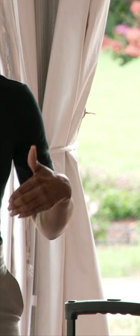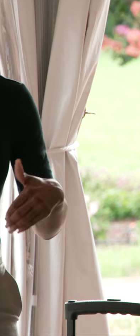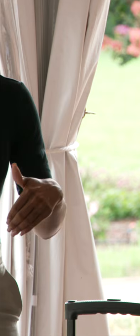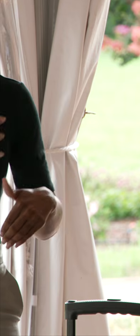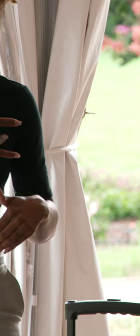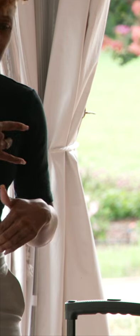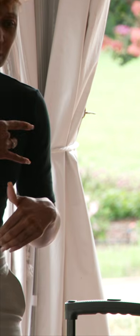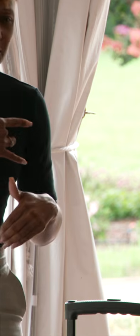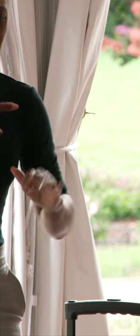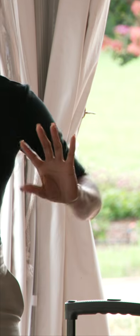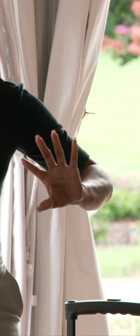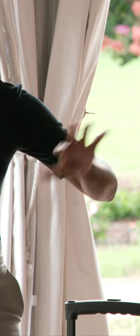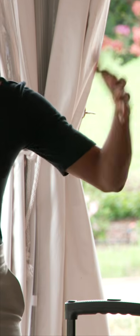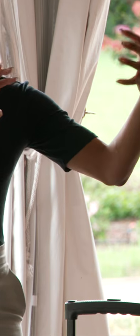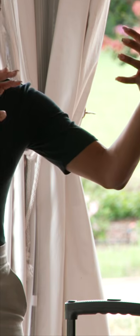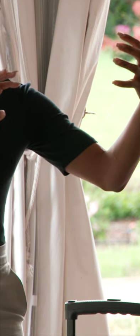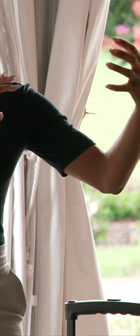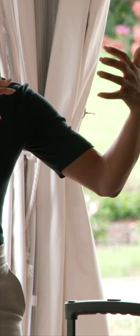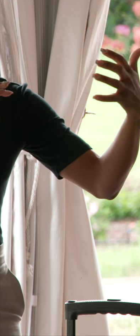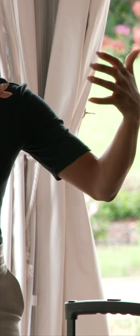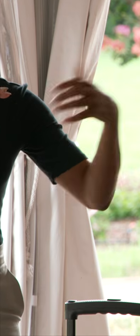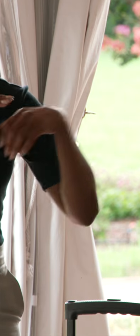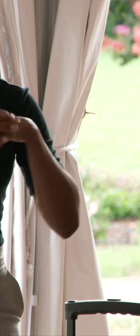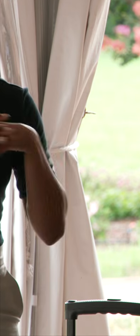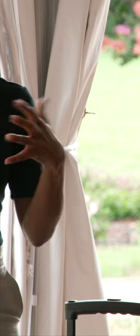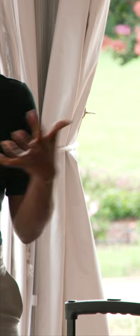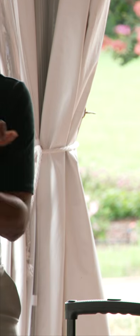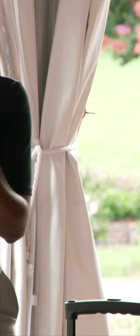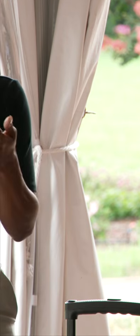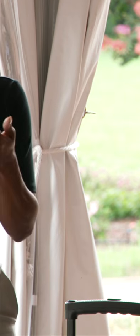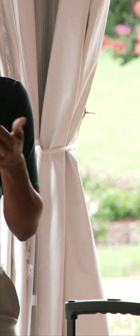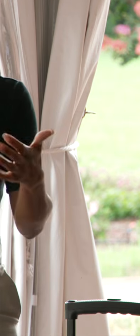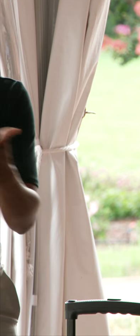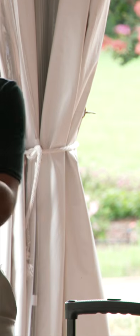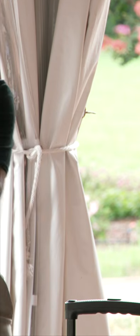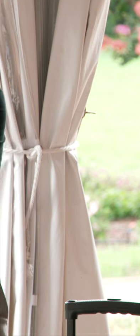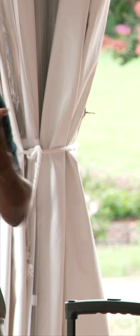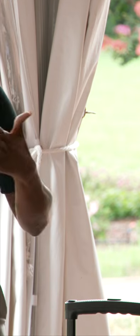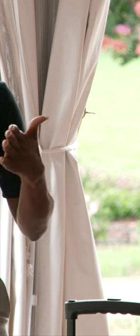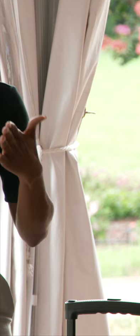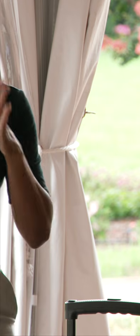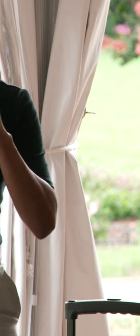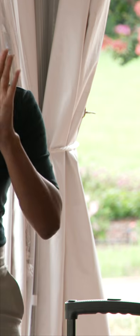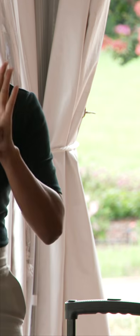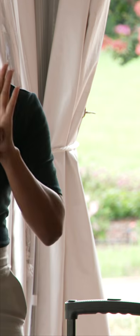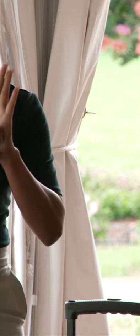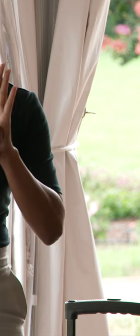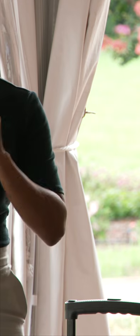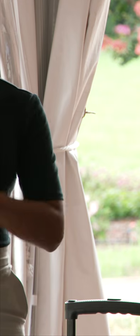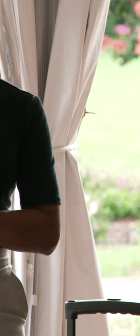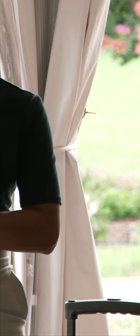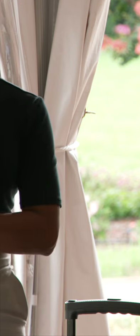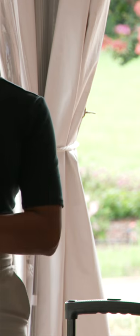injustices that were egregious, violations that were unethical, and denial of care.